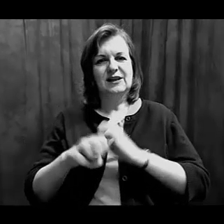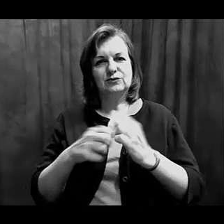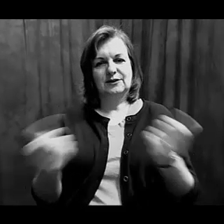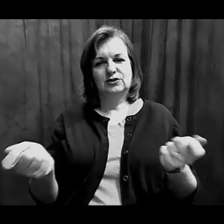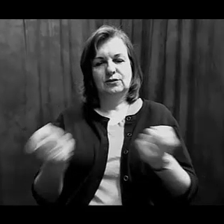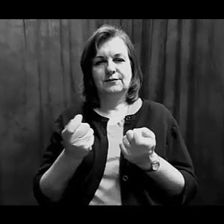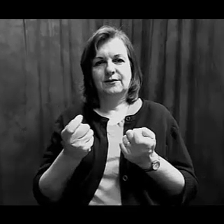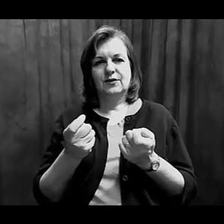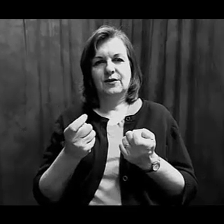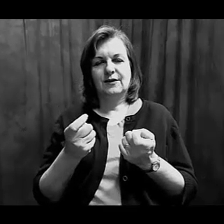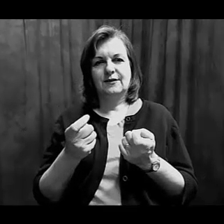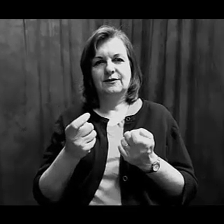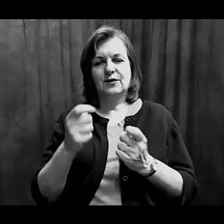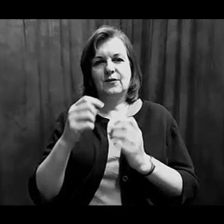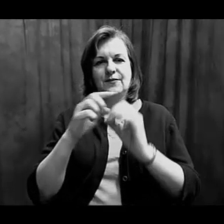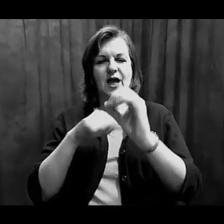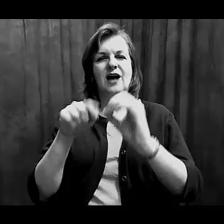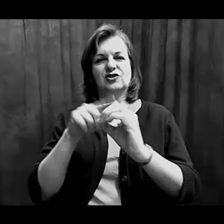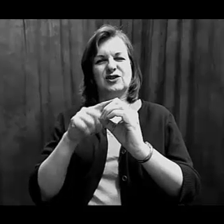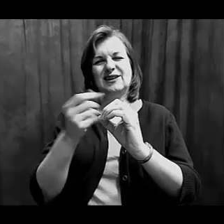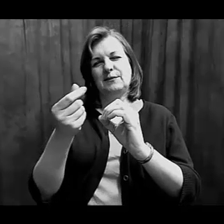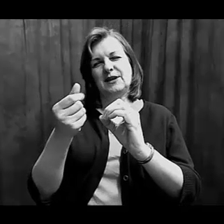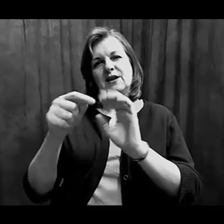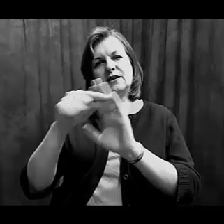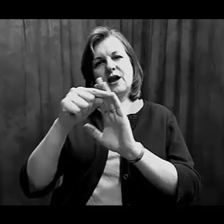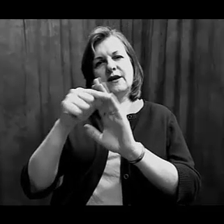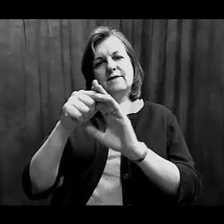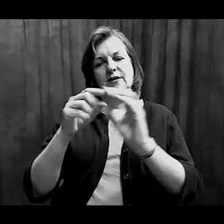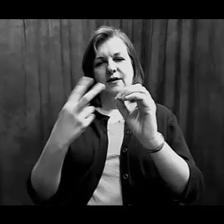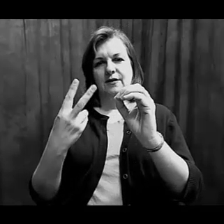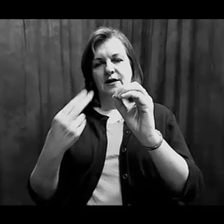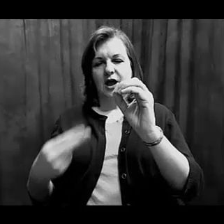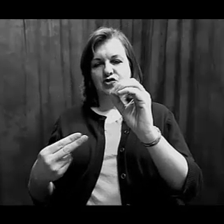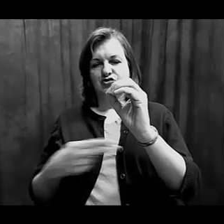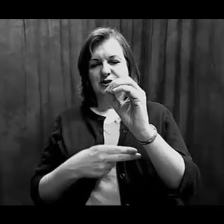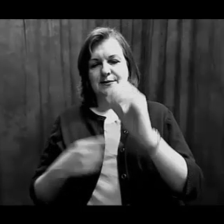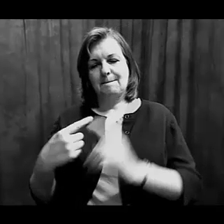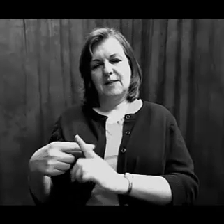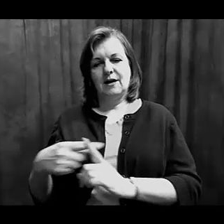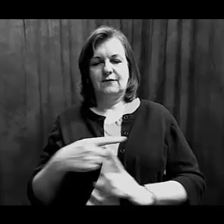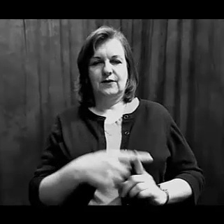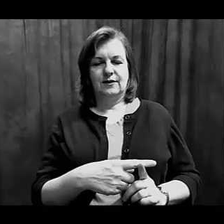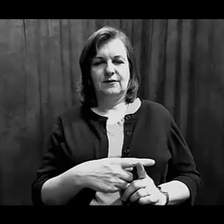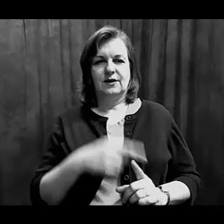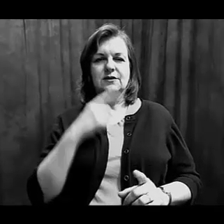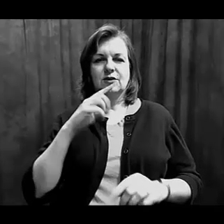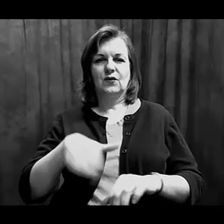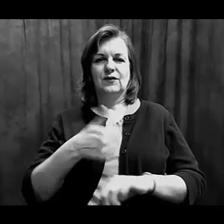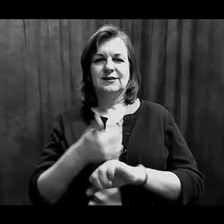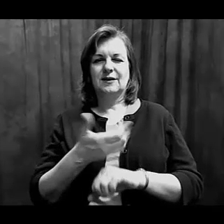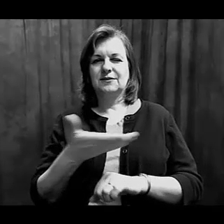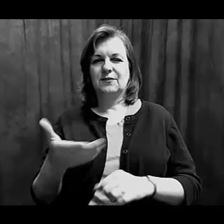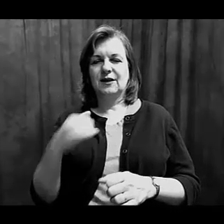the electrons to one side more so we get a slightly negative on oxygen slightly positive on the 2 hydrogens that essentially sets up